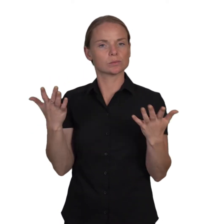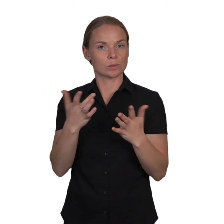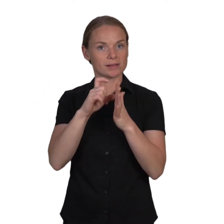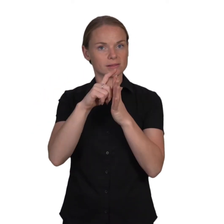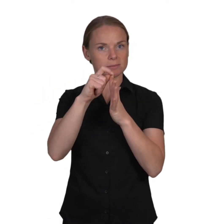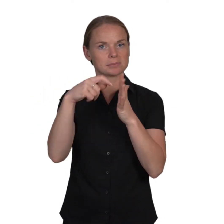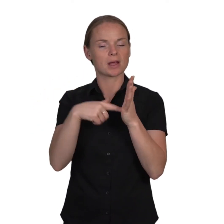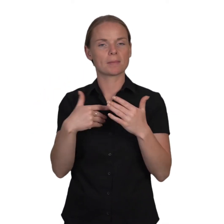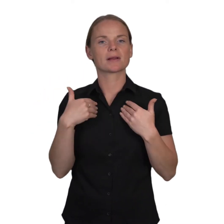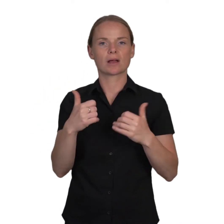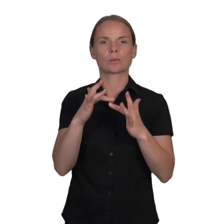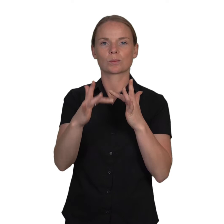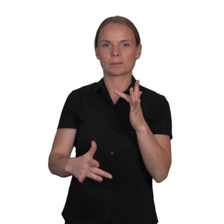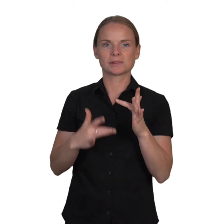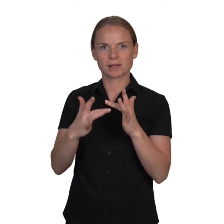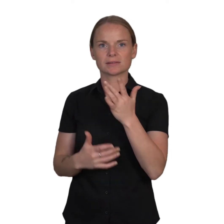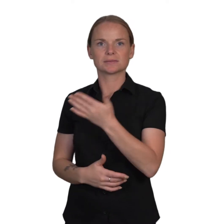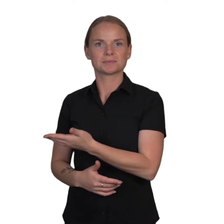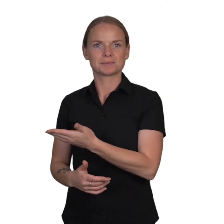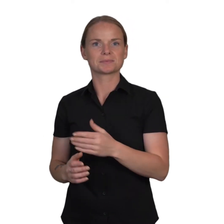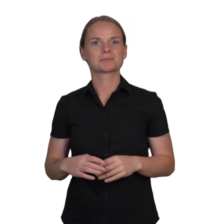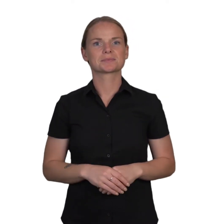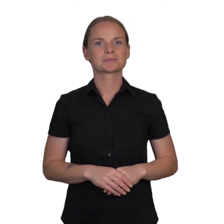available at the Department of Health website